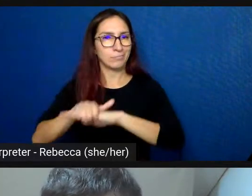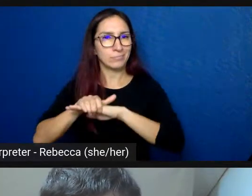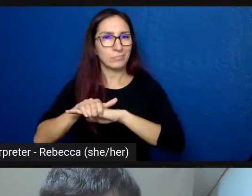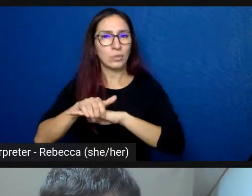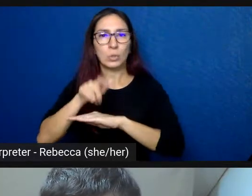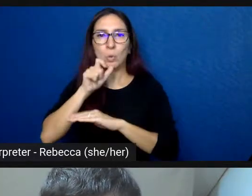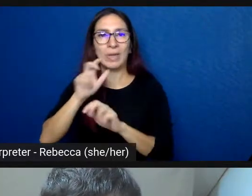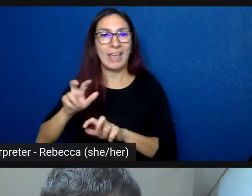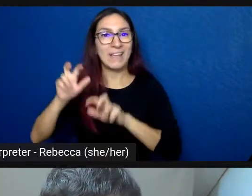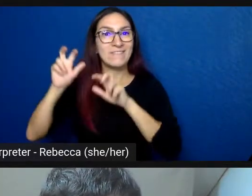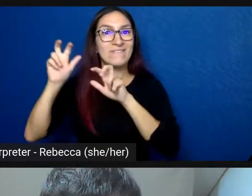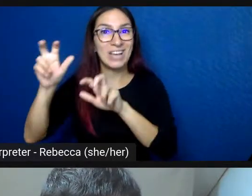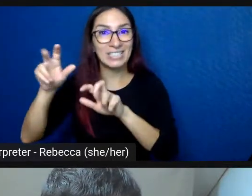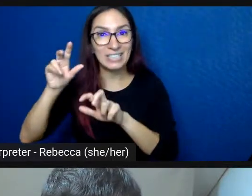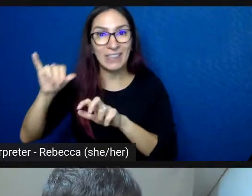Is a supermarket in the United Kingdom